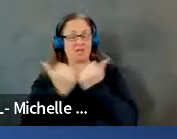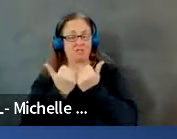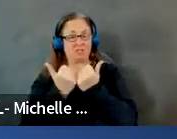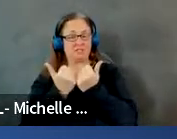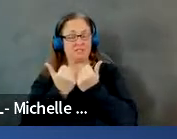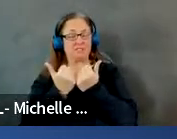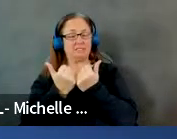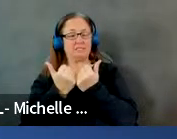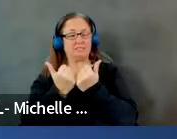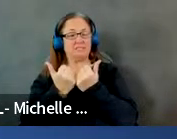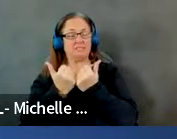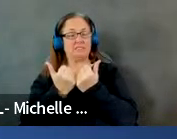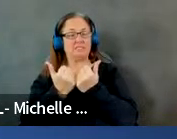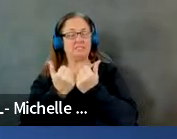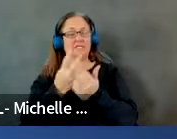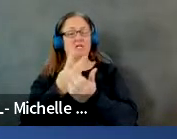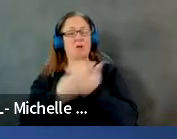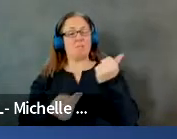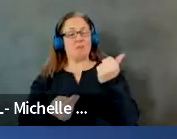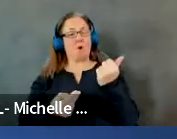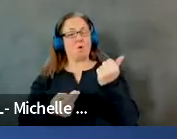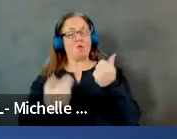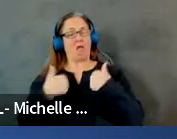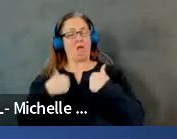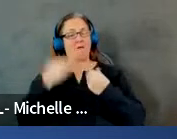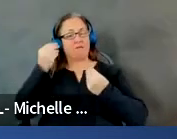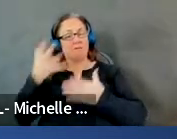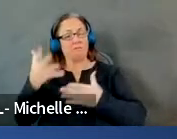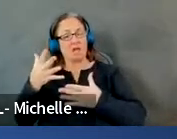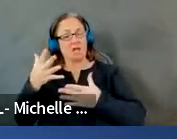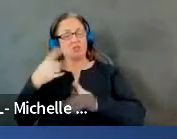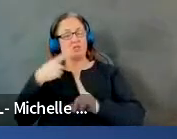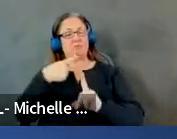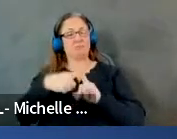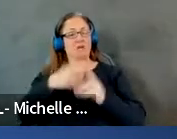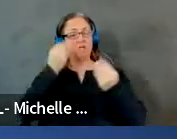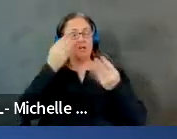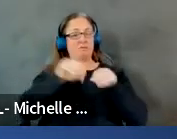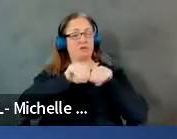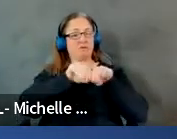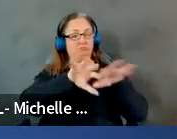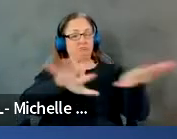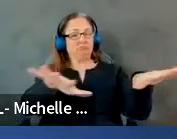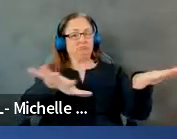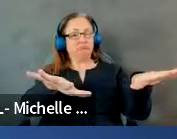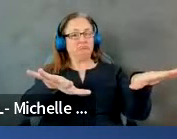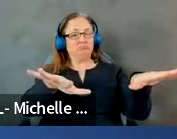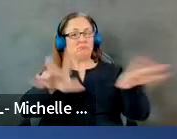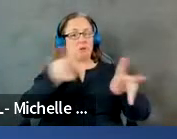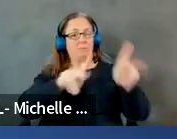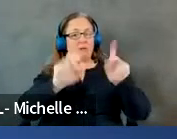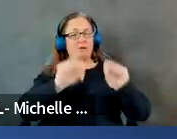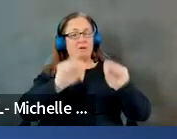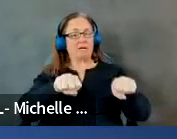to both get information and put information out into the world so that people can engage in this